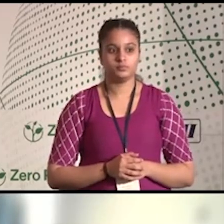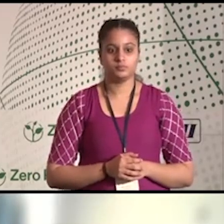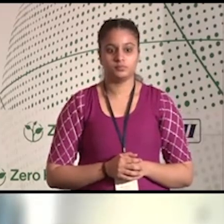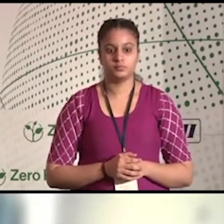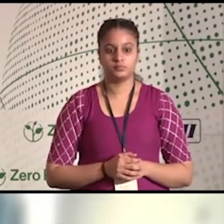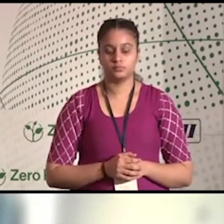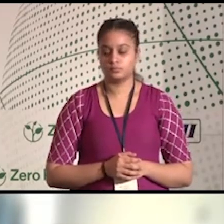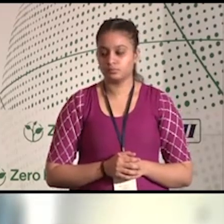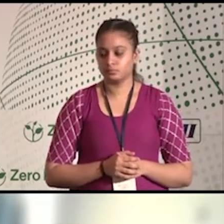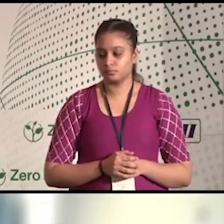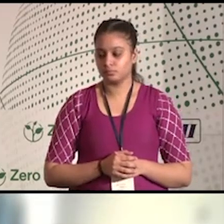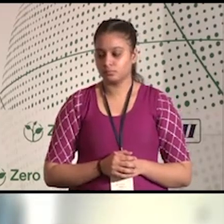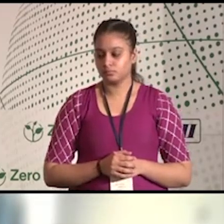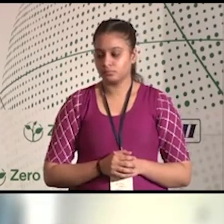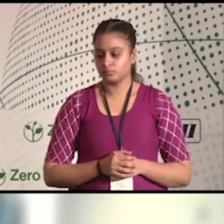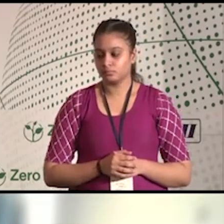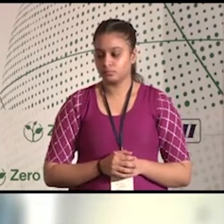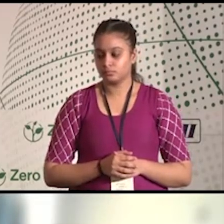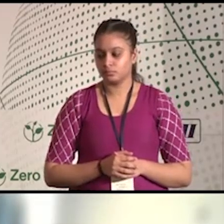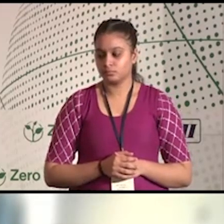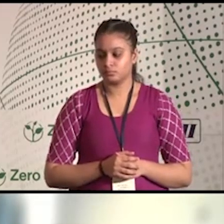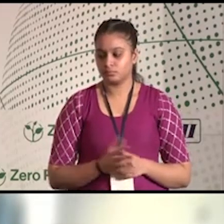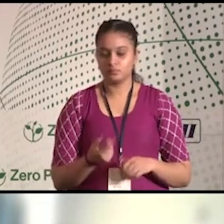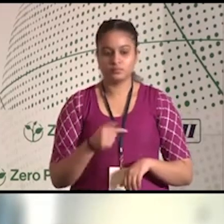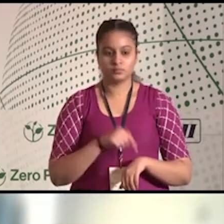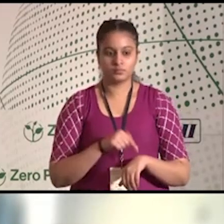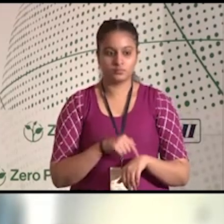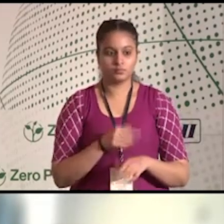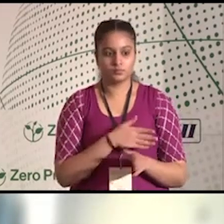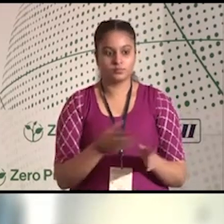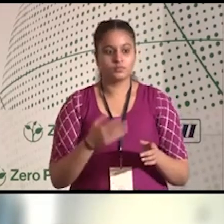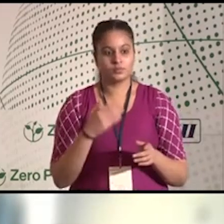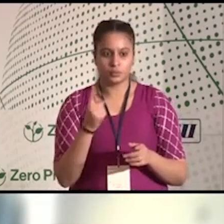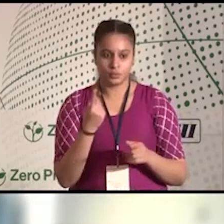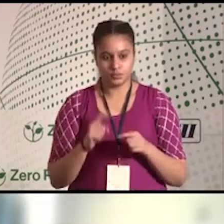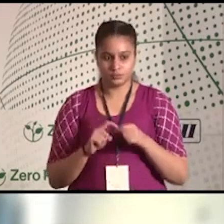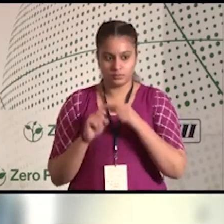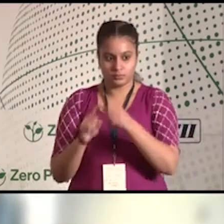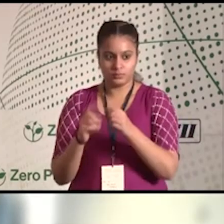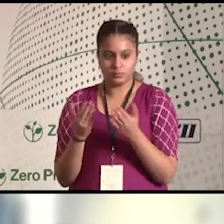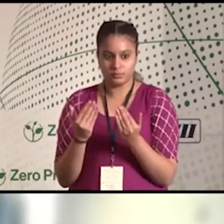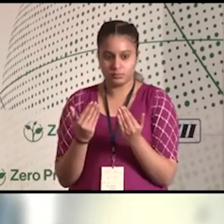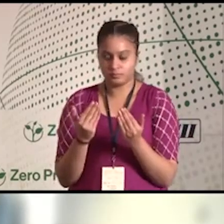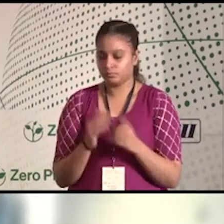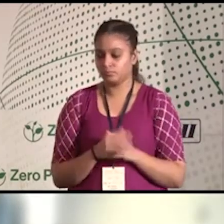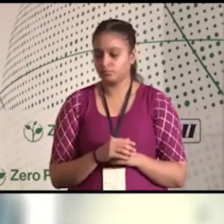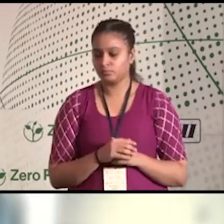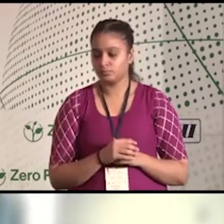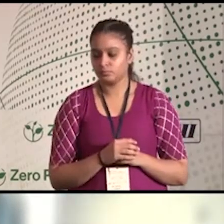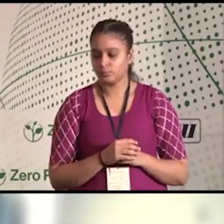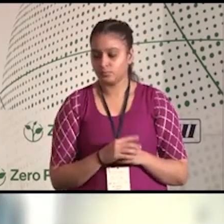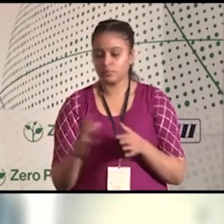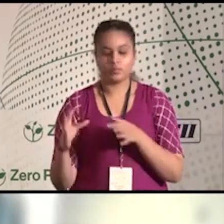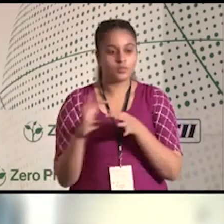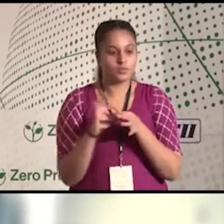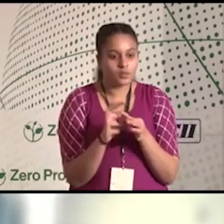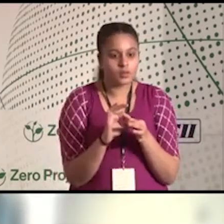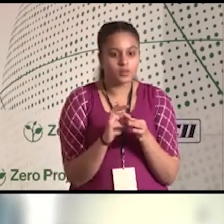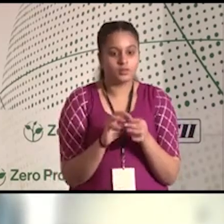While we're waiting for her to come back, can I ask you a quick question? You bring up a really good point about and I know we're little off topic,